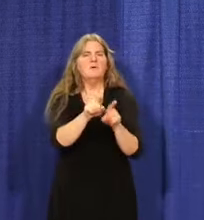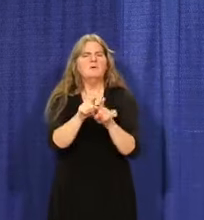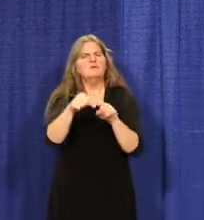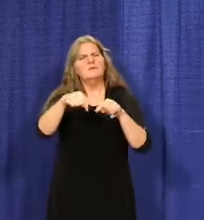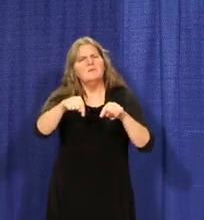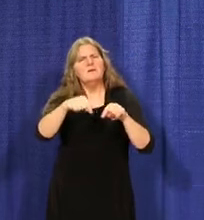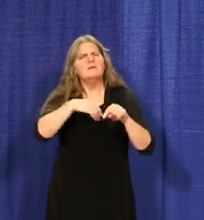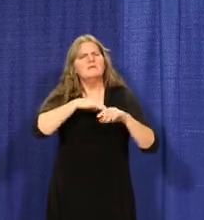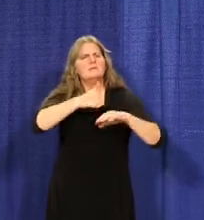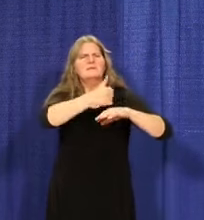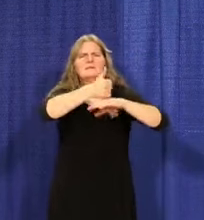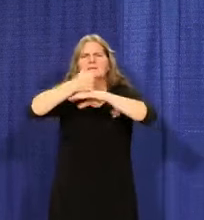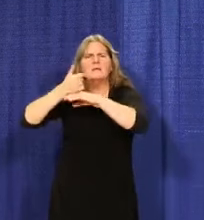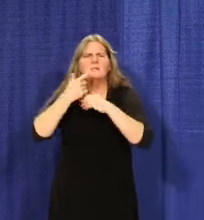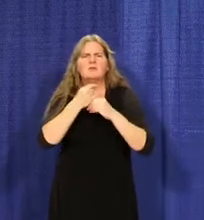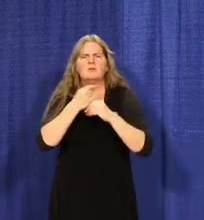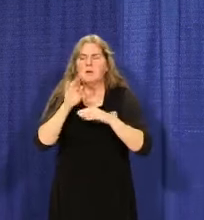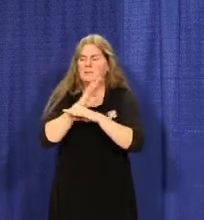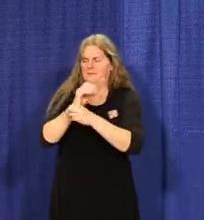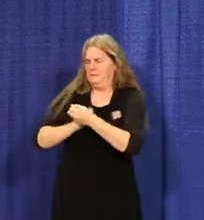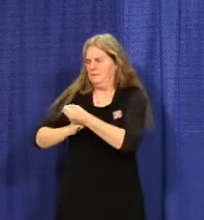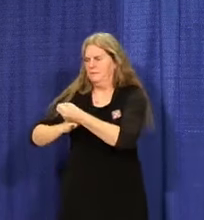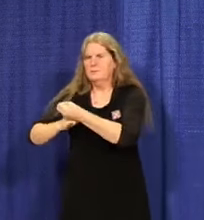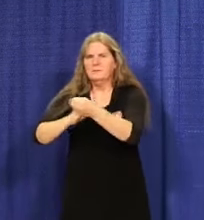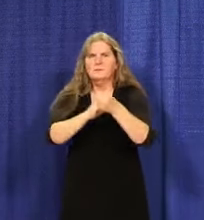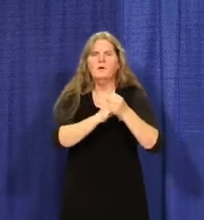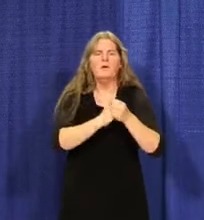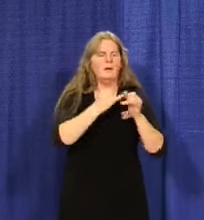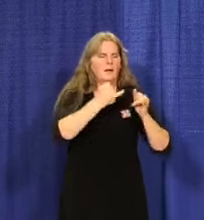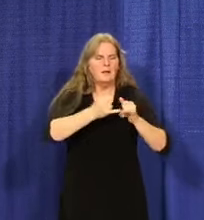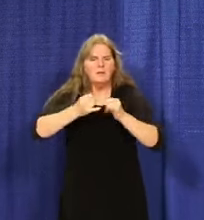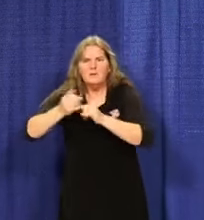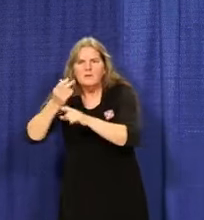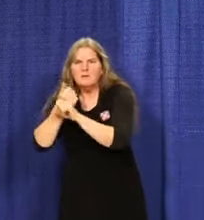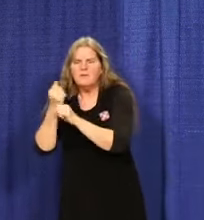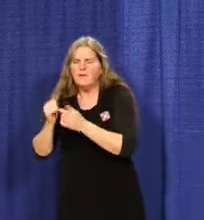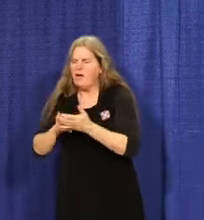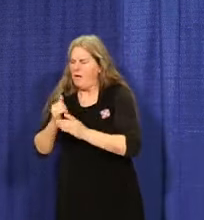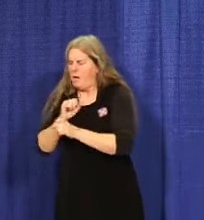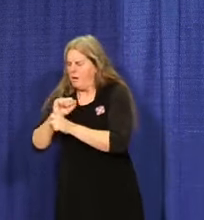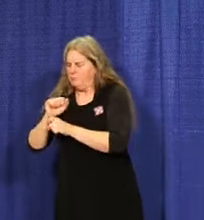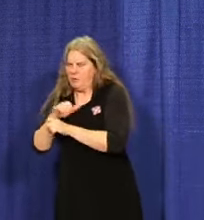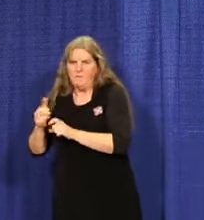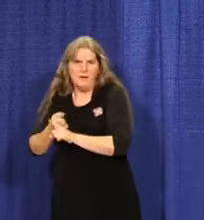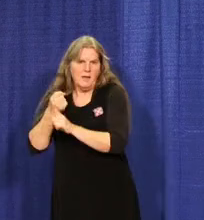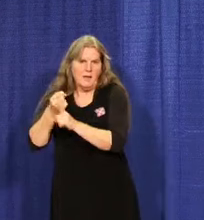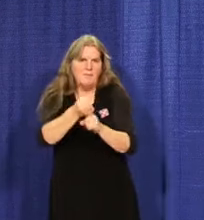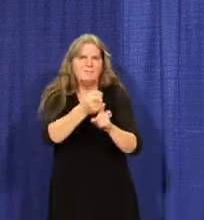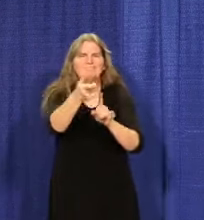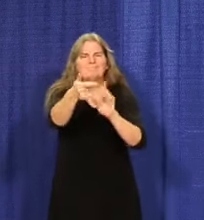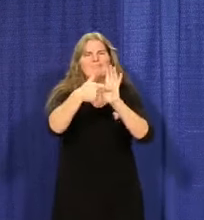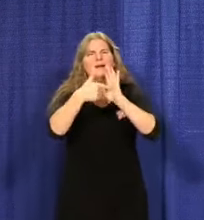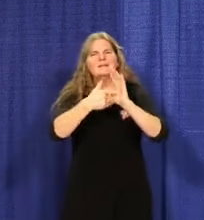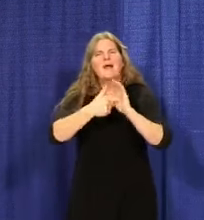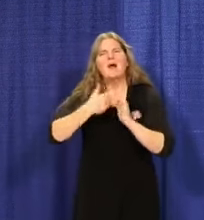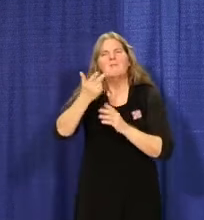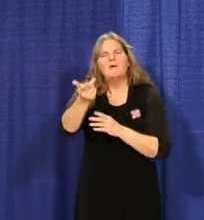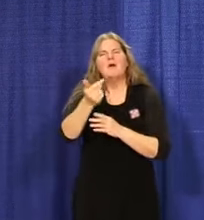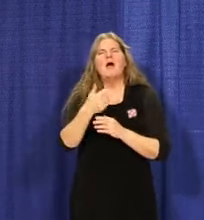place to support businesses and individuals impacted by COVID such as the residential landlord and tenant order which provides